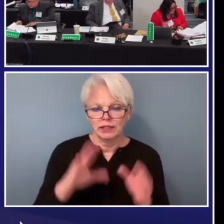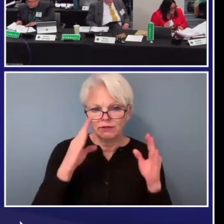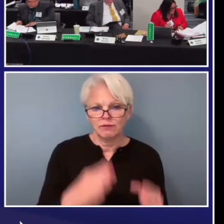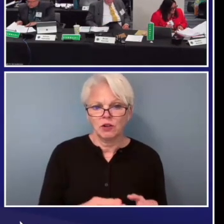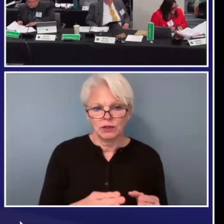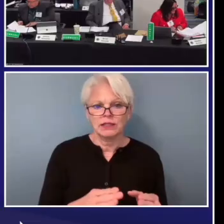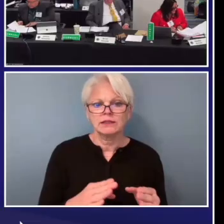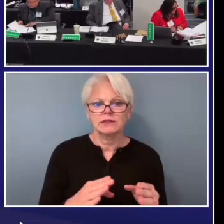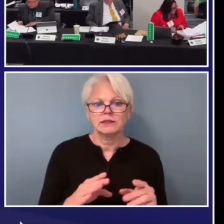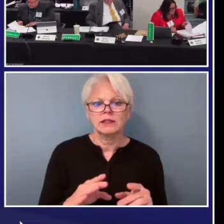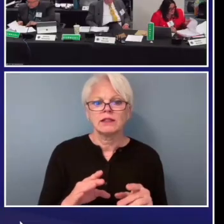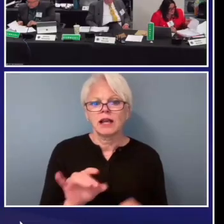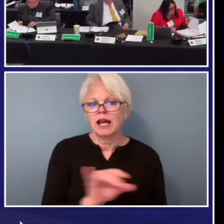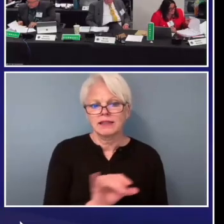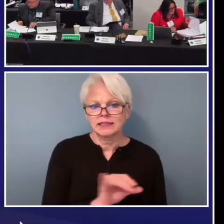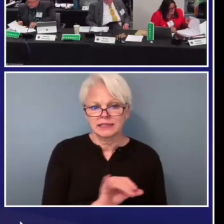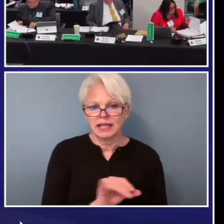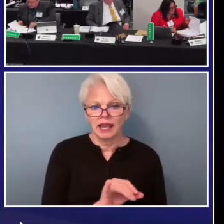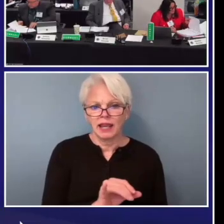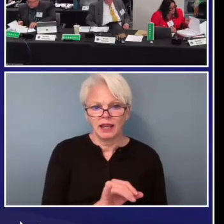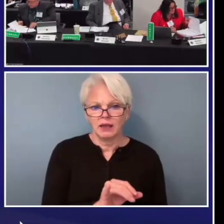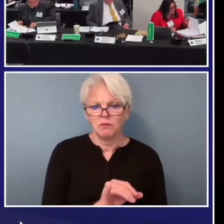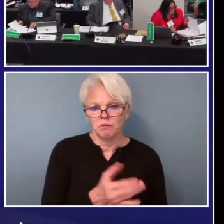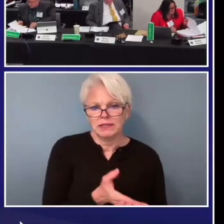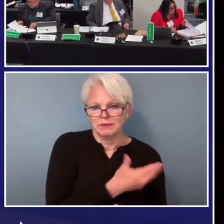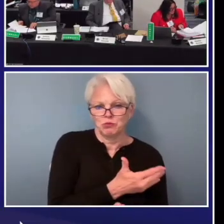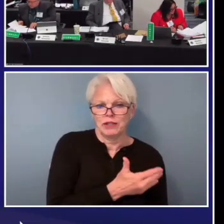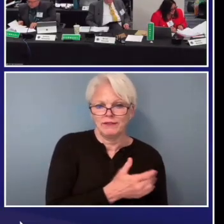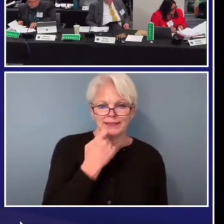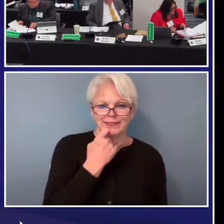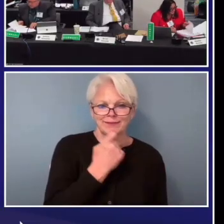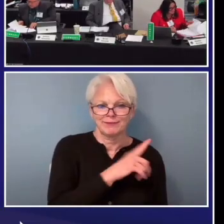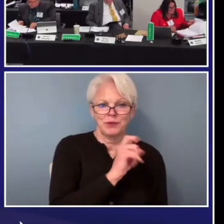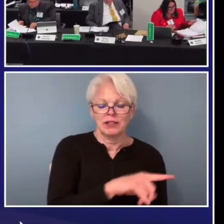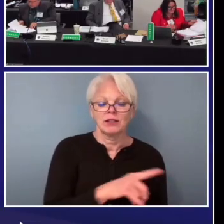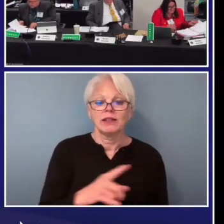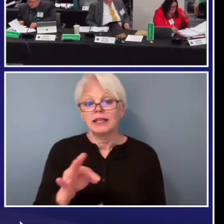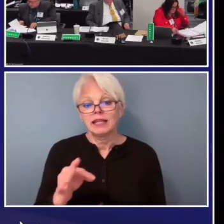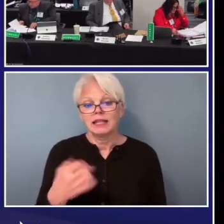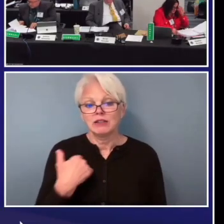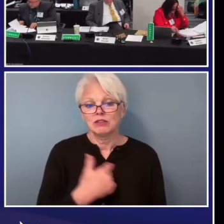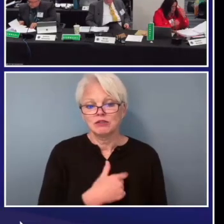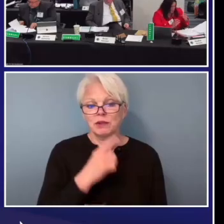same vein of the last question, if we're interested in trying